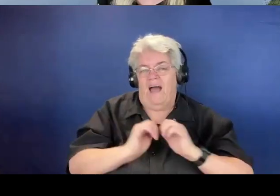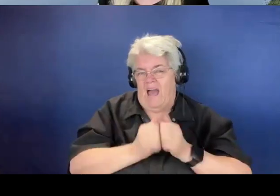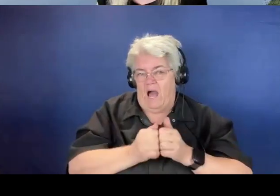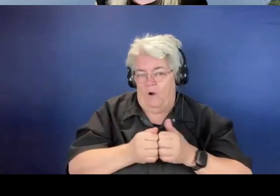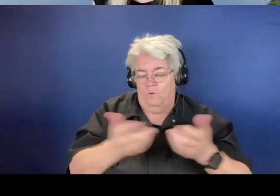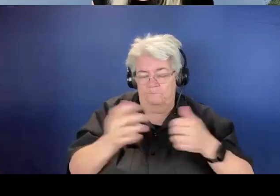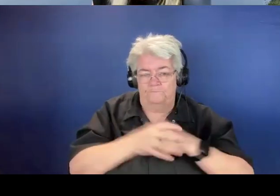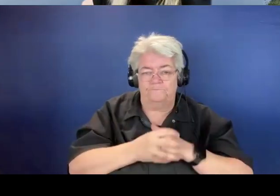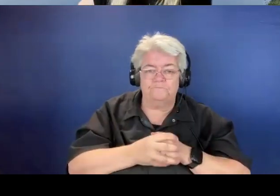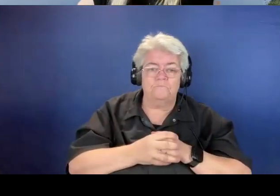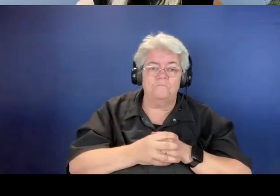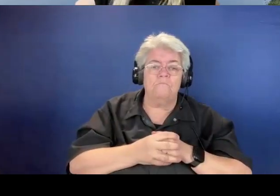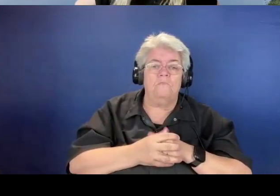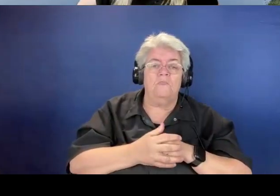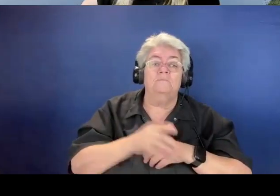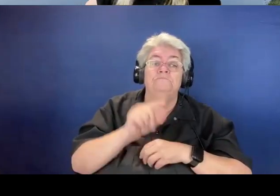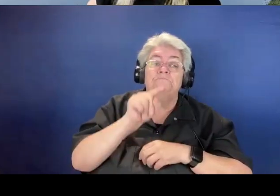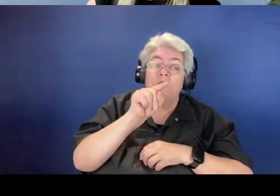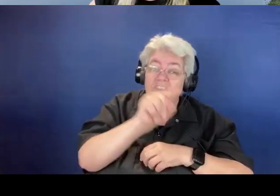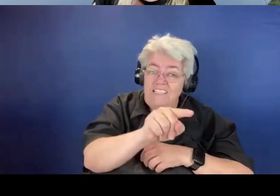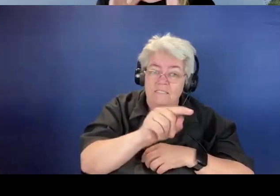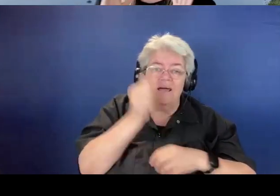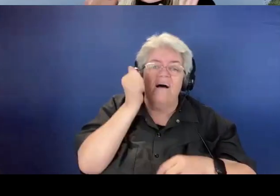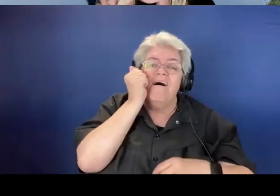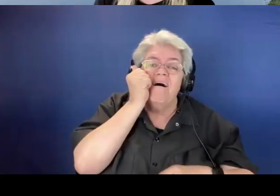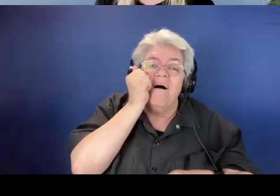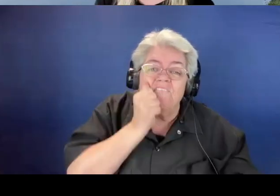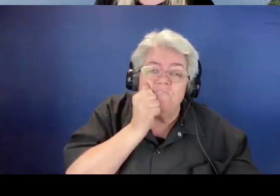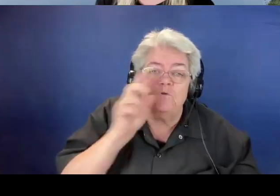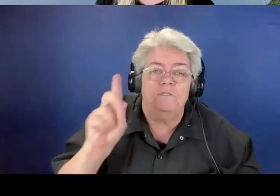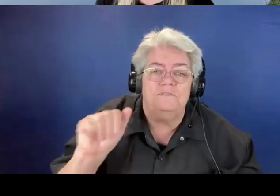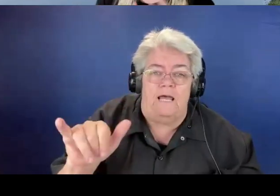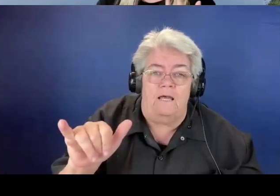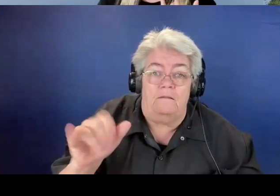So, this should be done every day really as soon as the devices are put on.